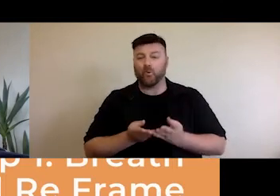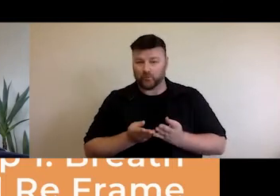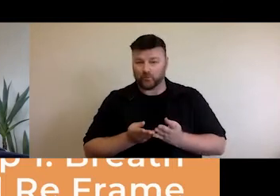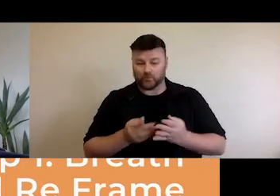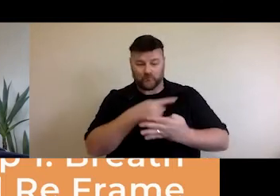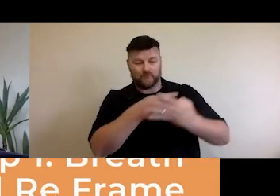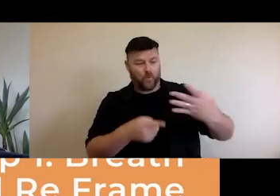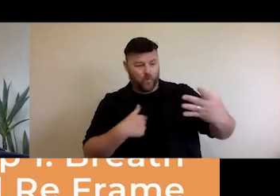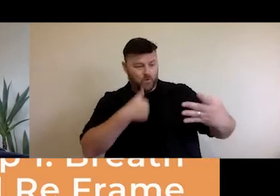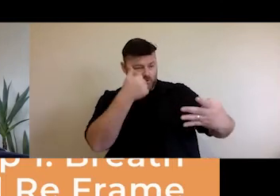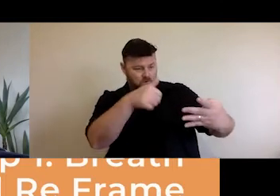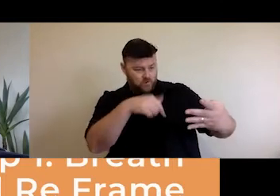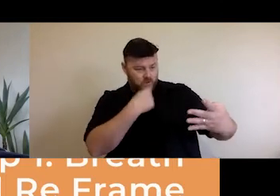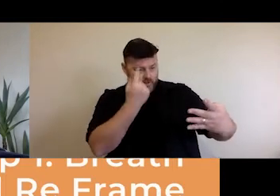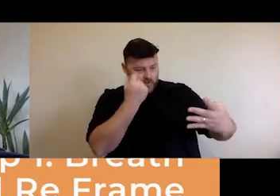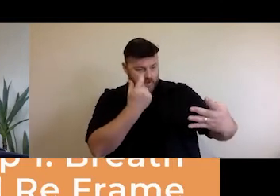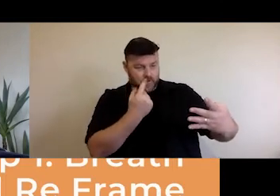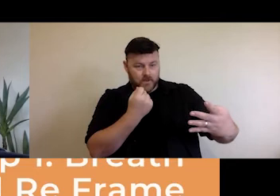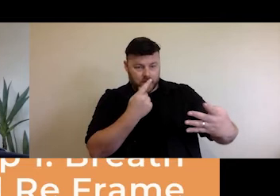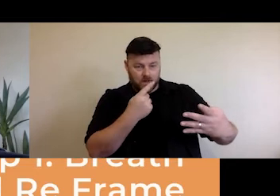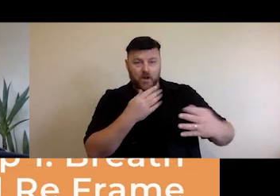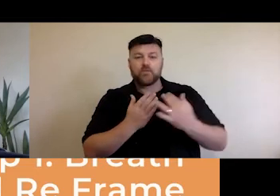steps as part of the breathing and reframing, you'll be in really